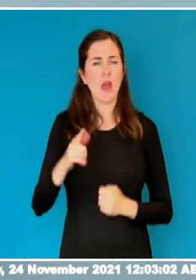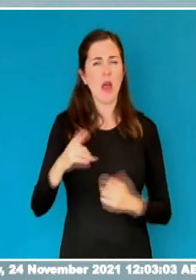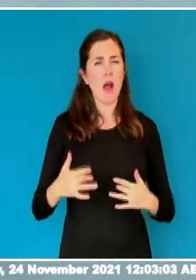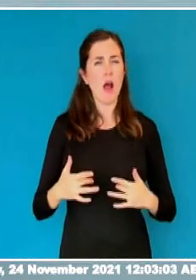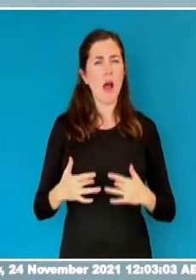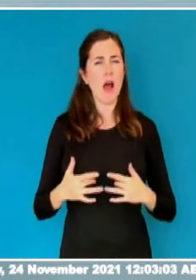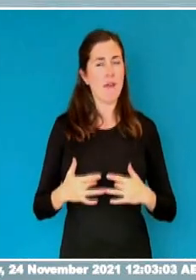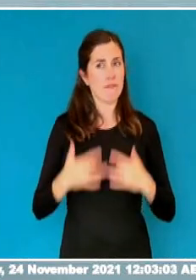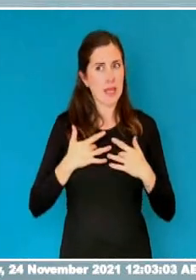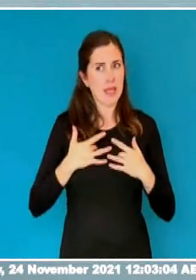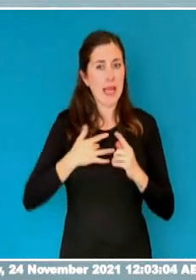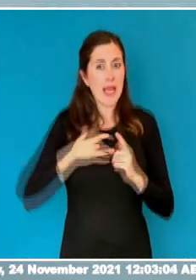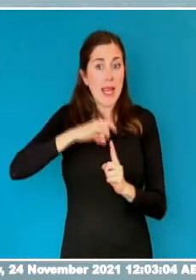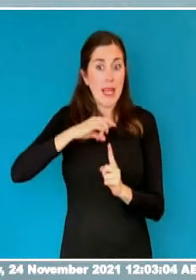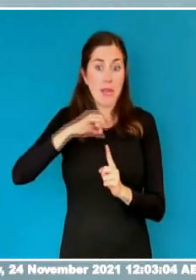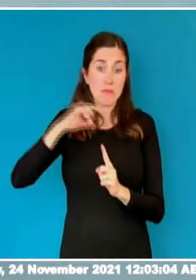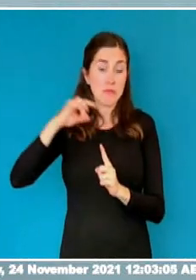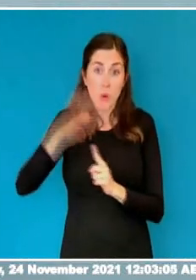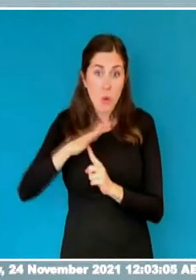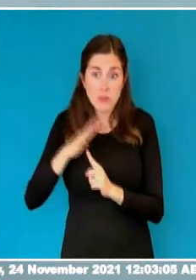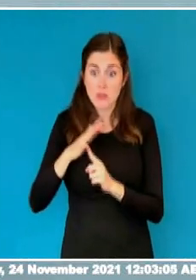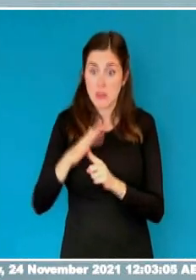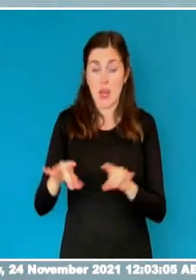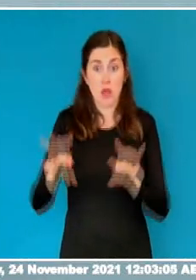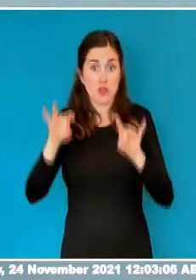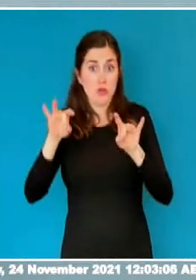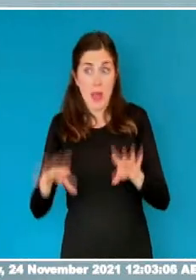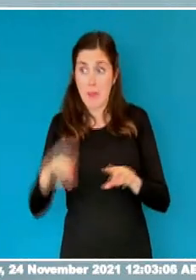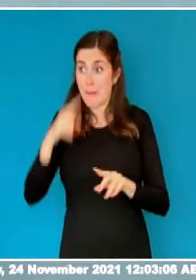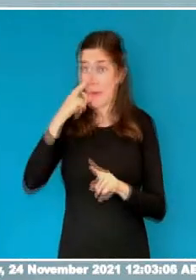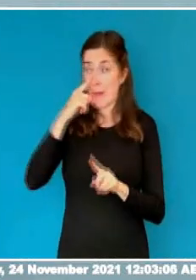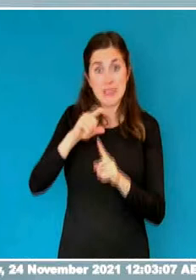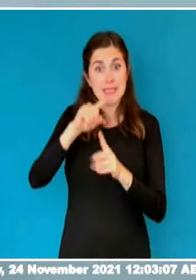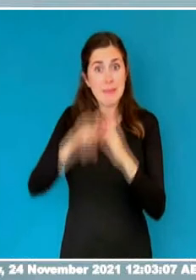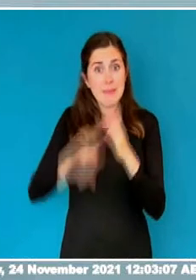It is important people in Australia with a disability have the opportunity to